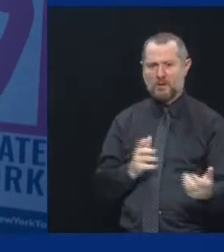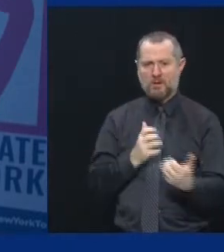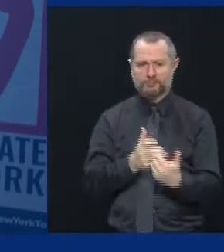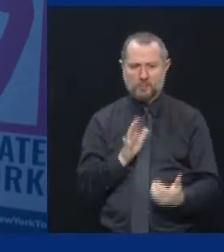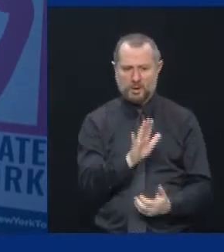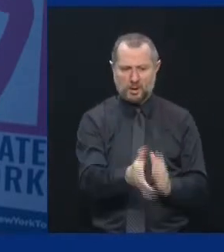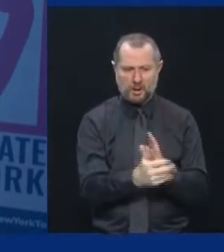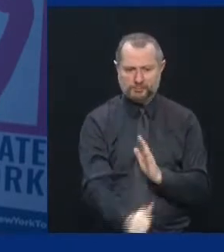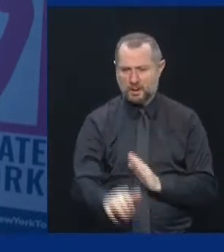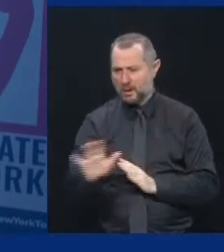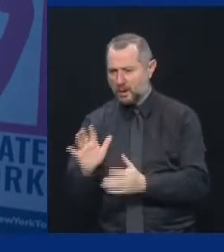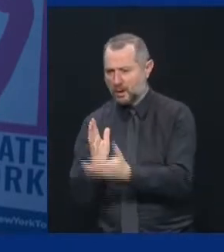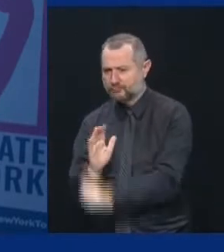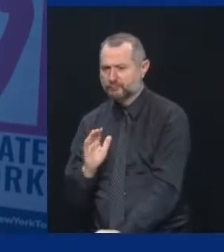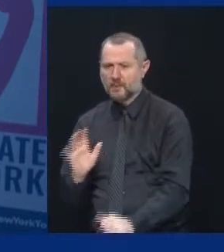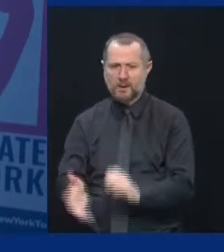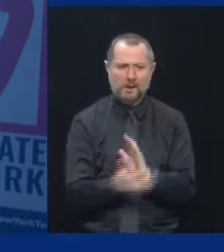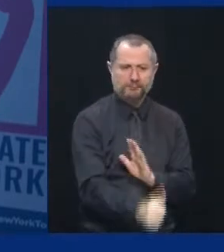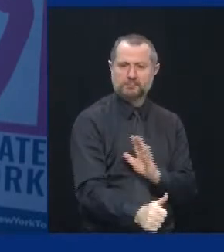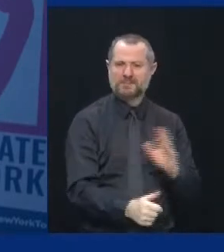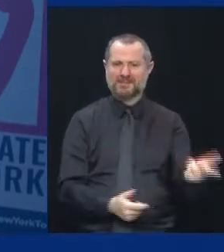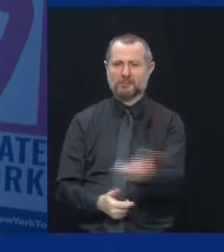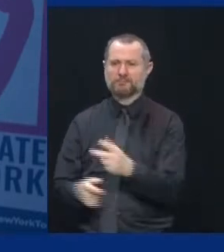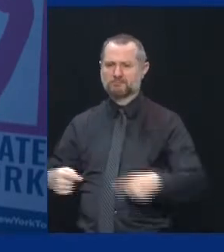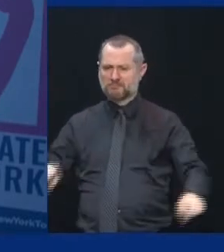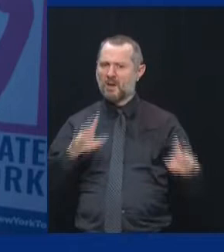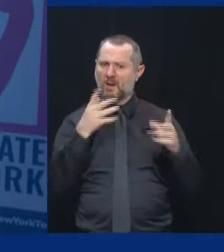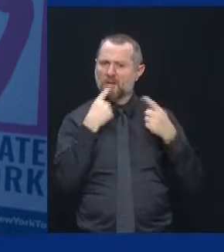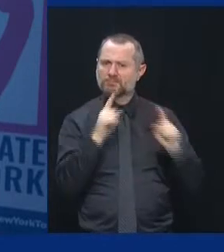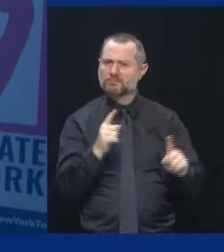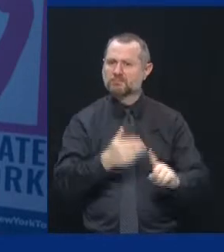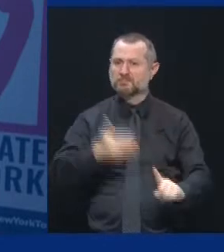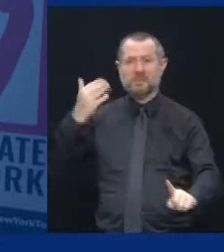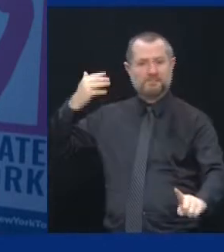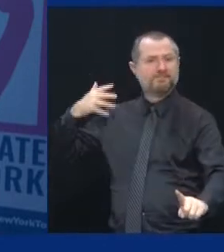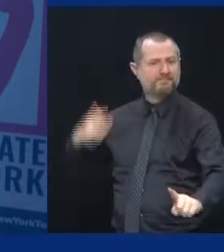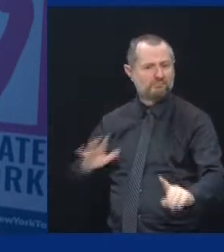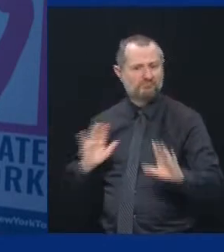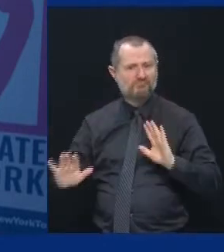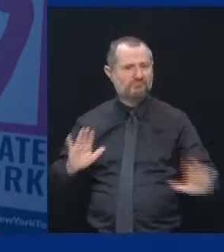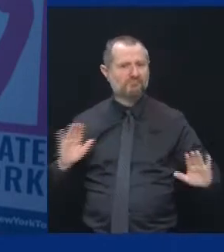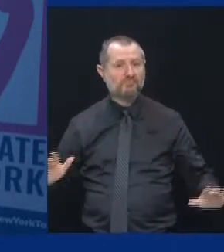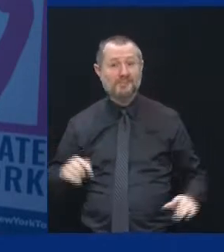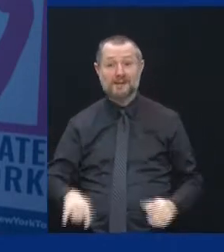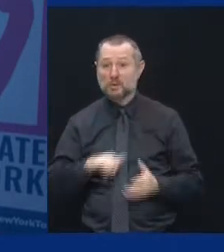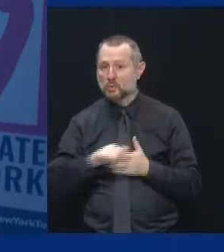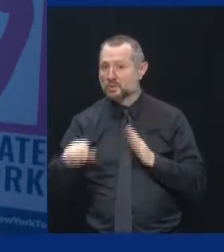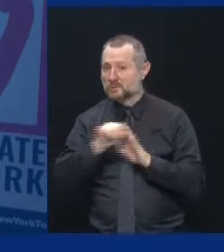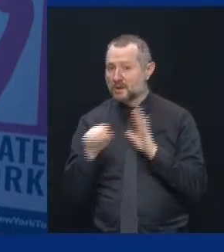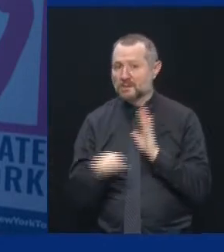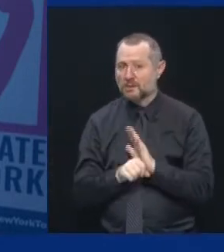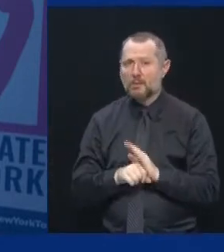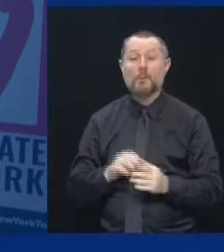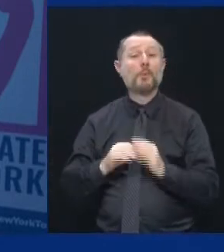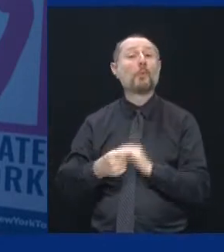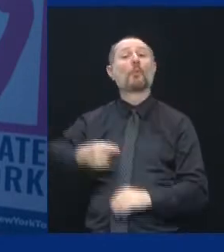WITH YOU IN PARTNERSHIP IN NEW YORK STATE AND I THINK THE COMBINATION OF TALENTS AND THE